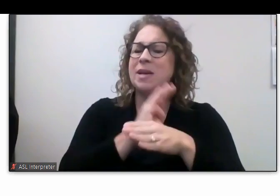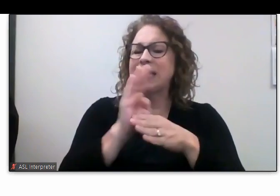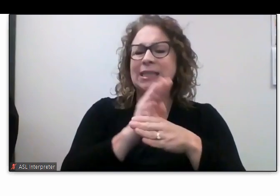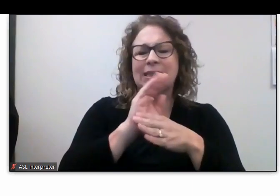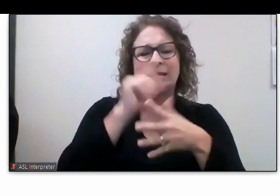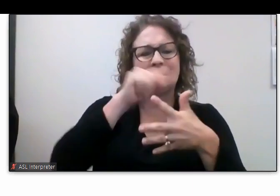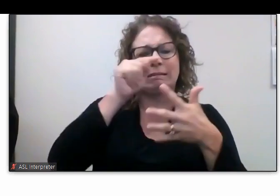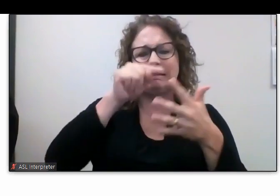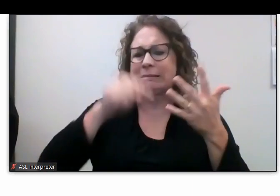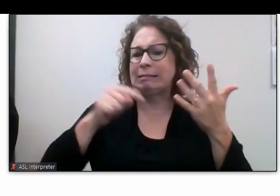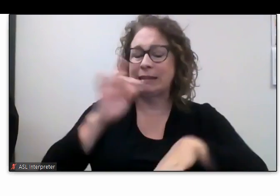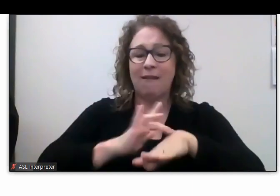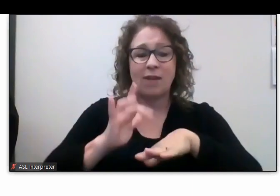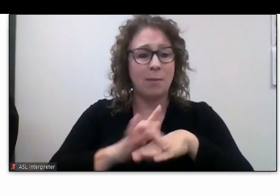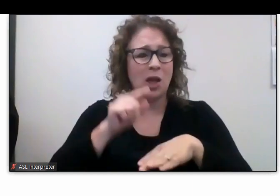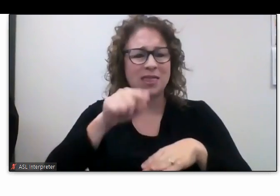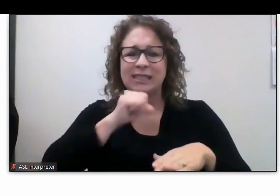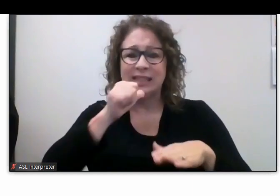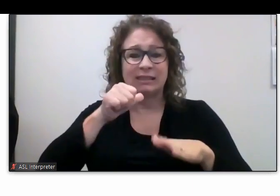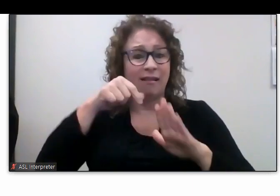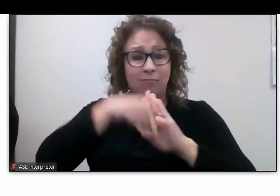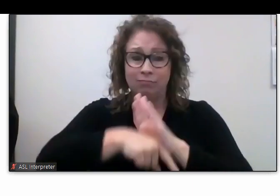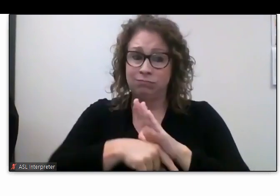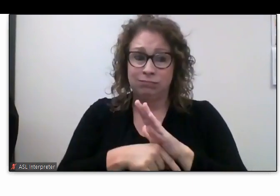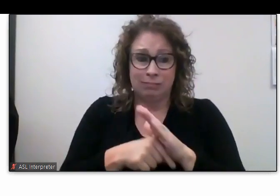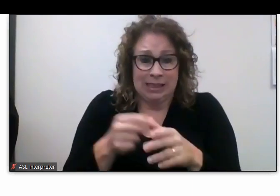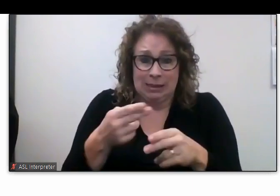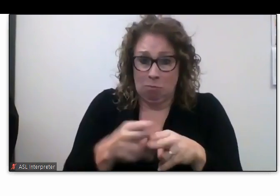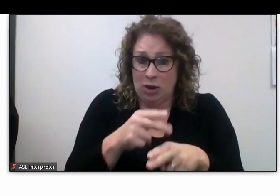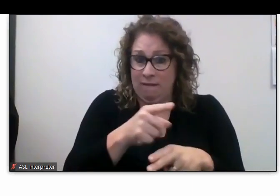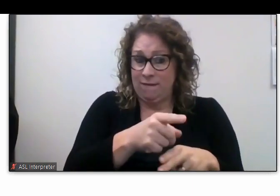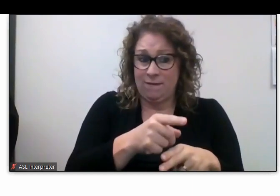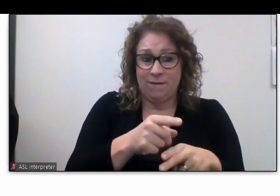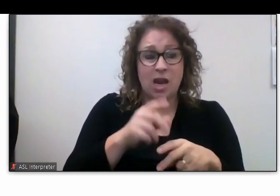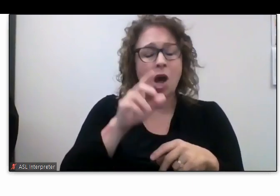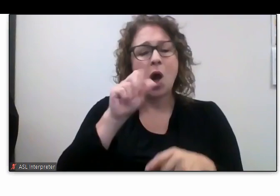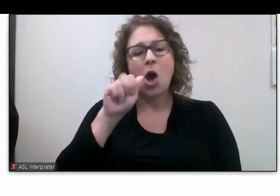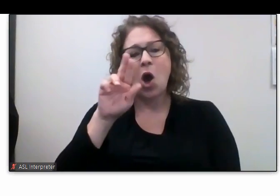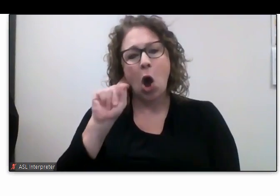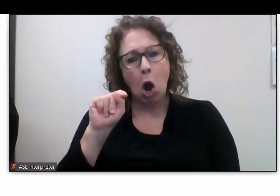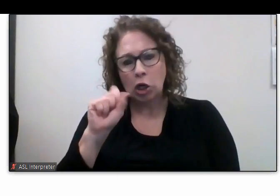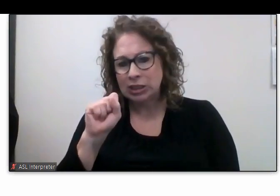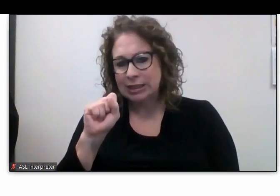This is not an extensive list and Arts Access does not necessarily endorse these companies;